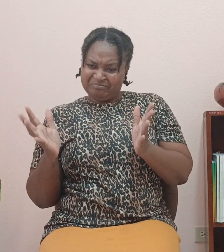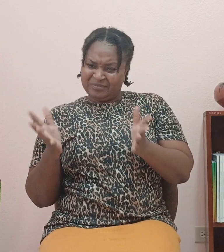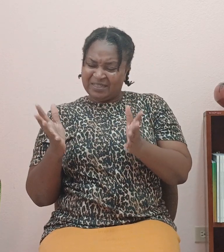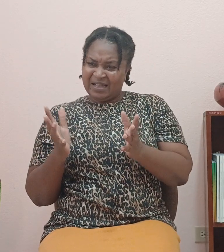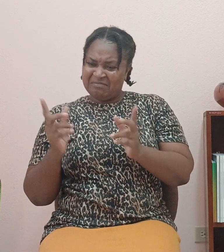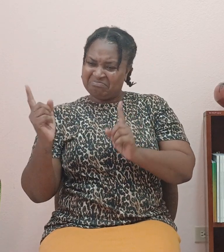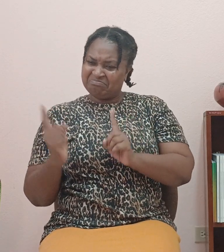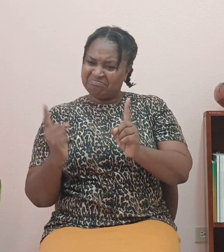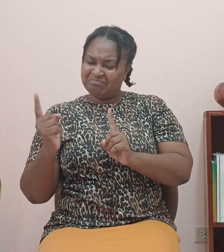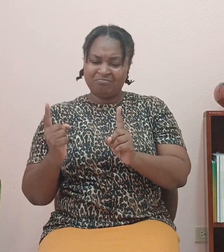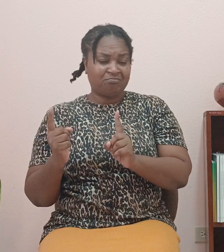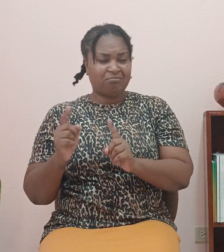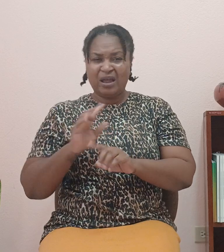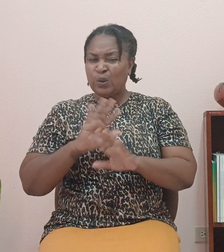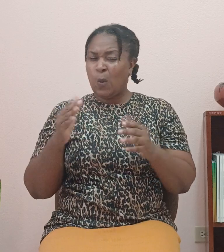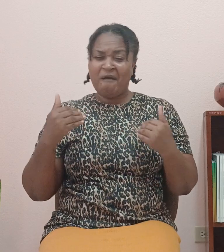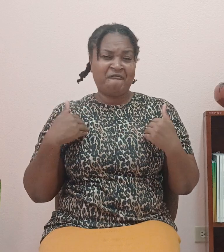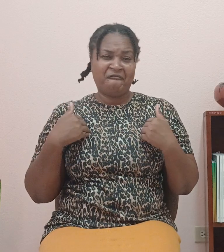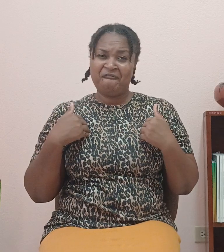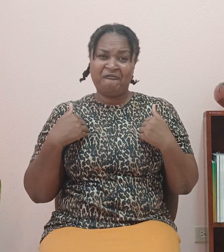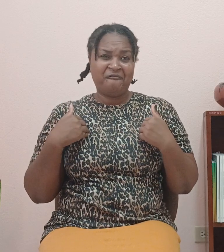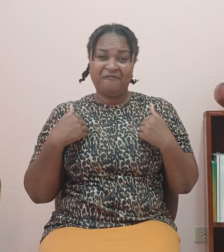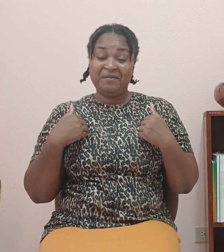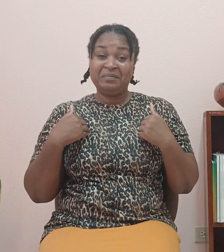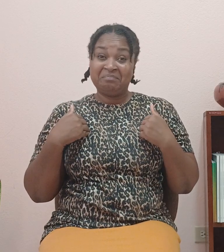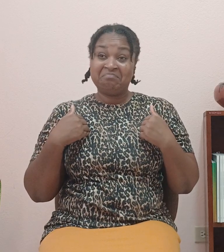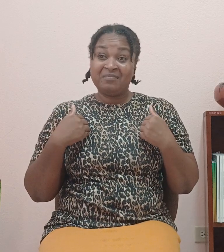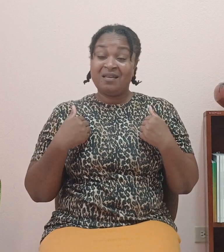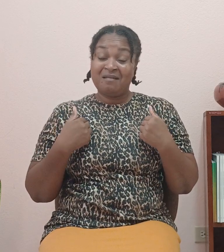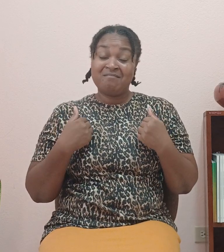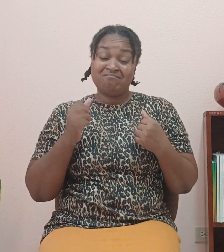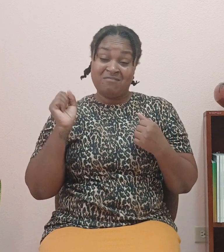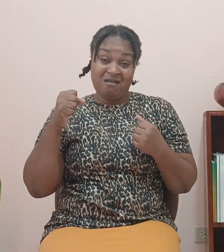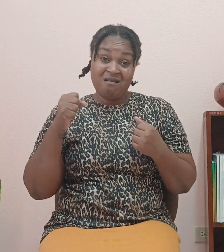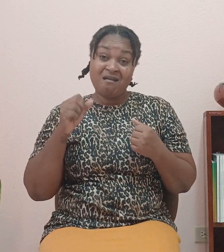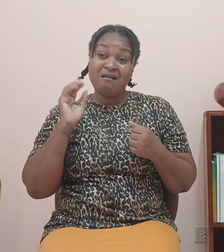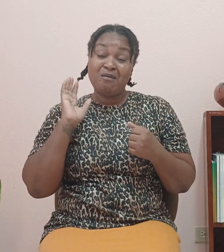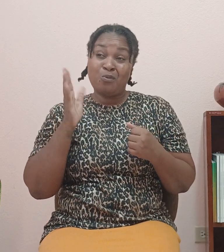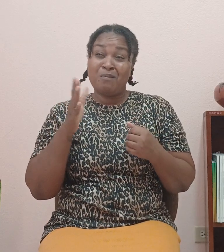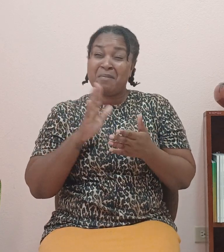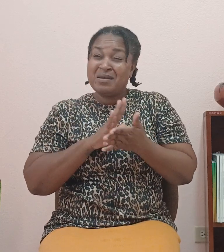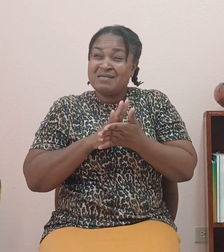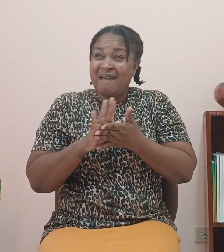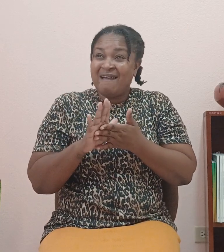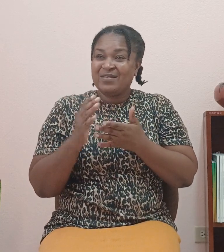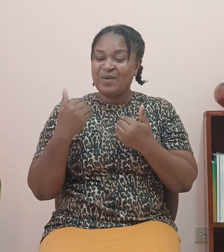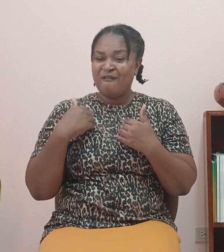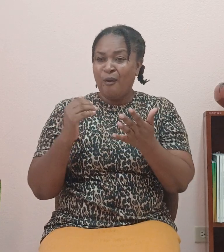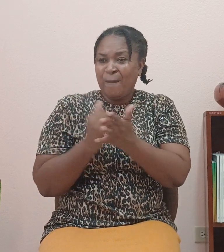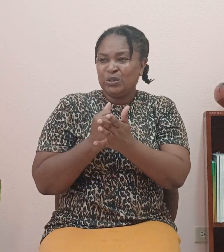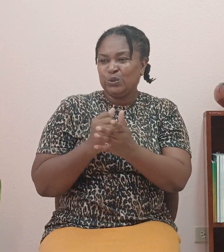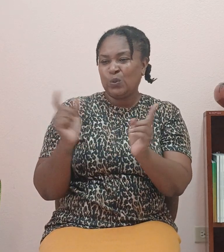one. It would have been wonderful to have that opportunity to meet him one to one, however,